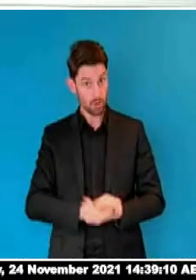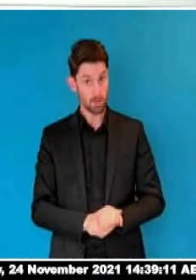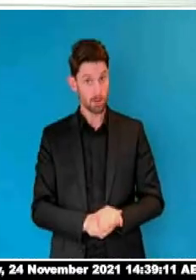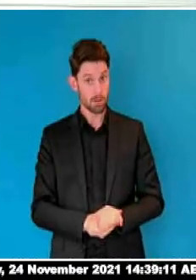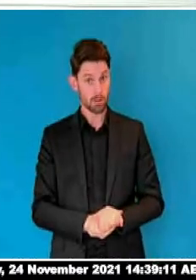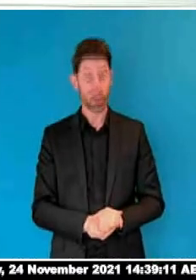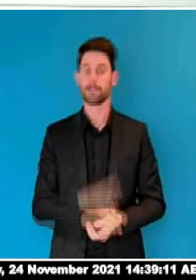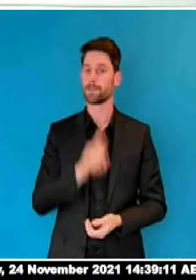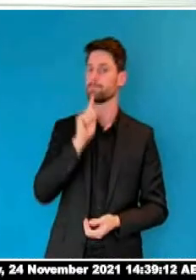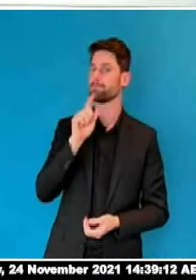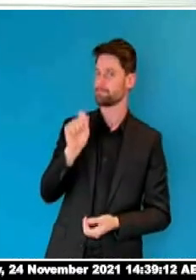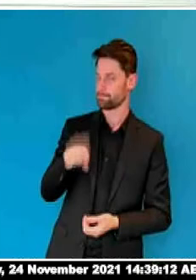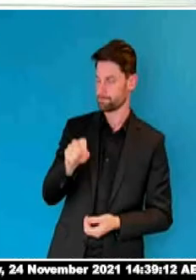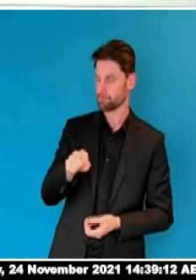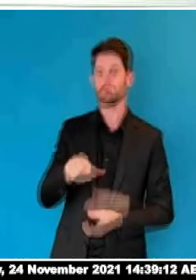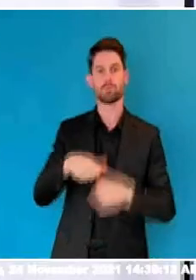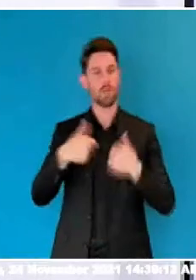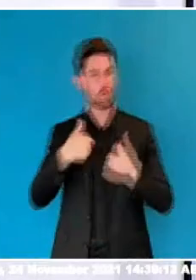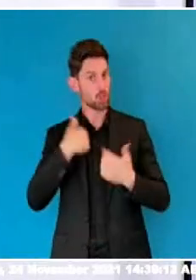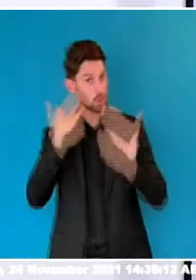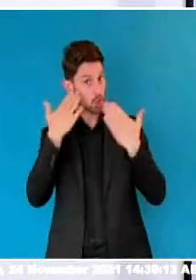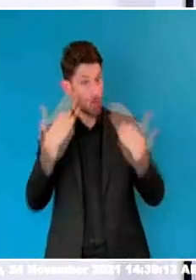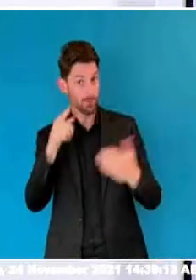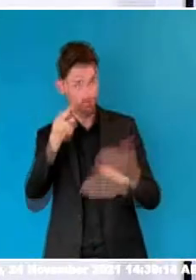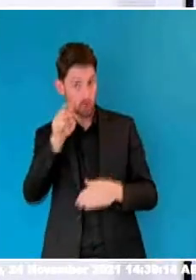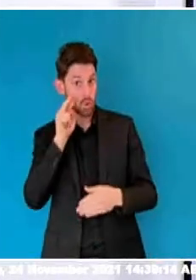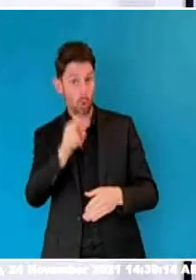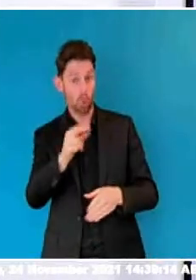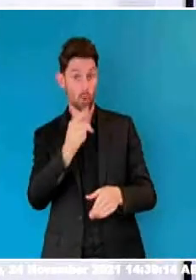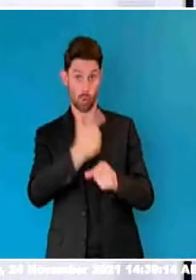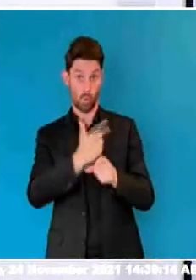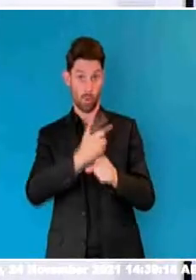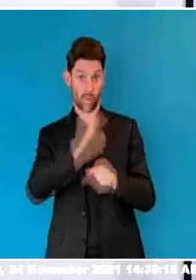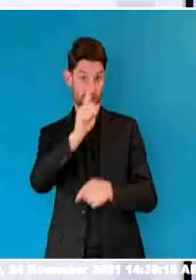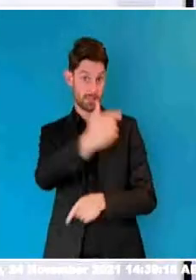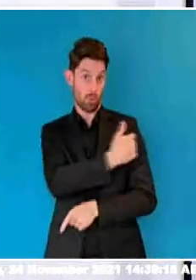Are you aware, I don't know if you followed the evidence earlier today, that